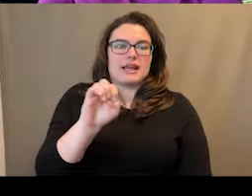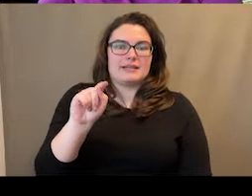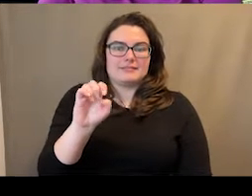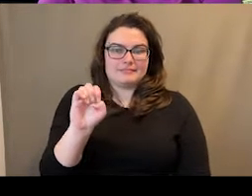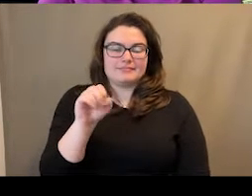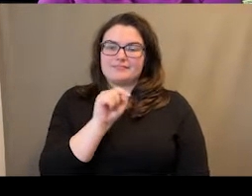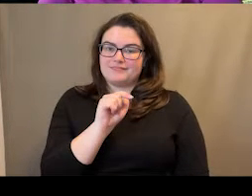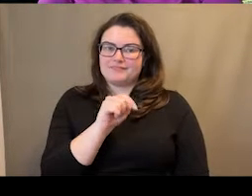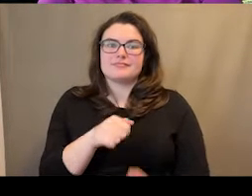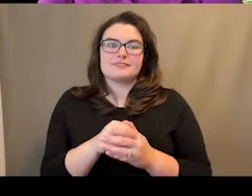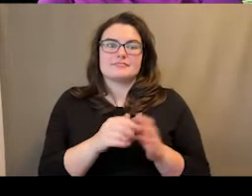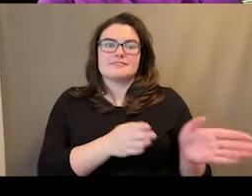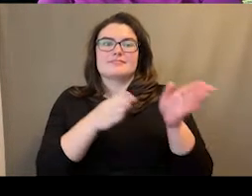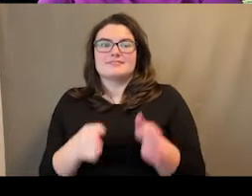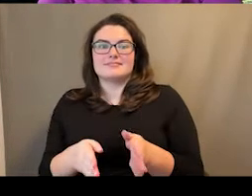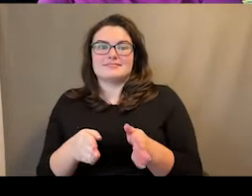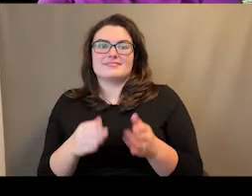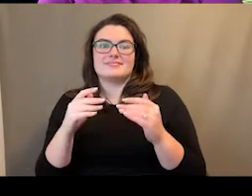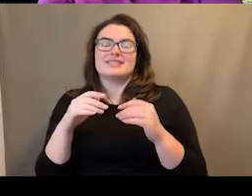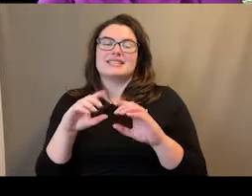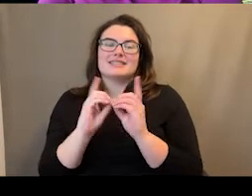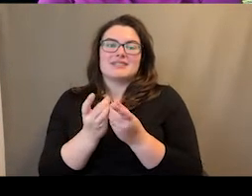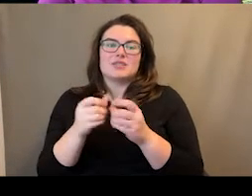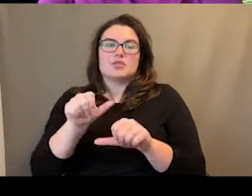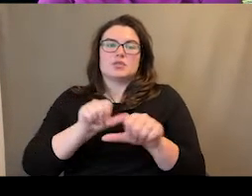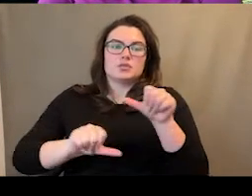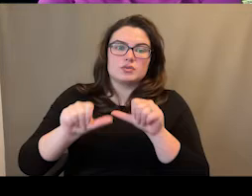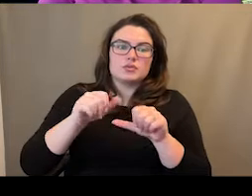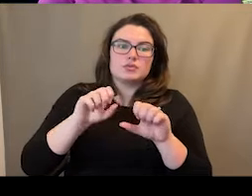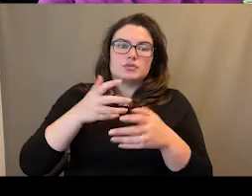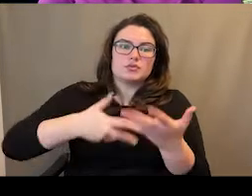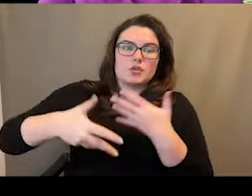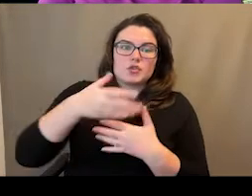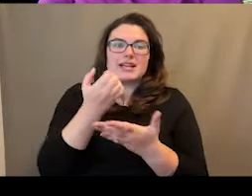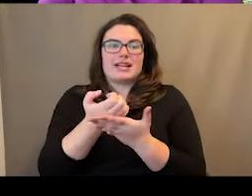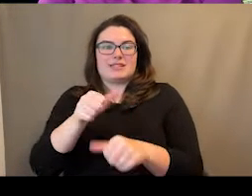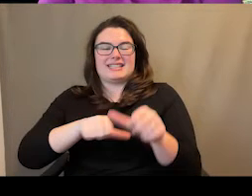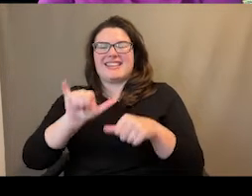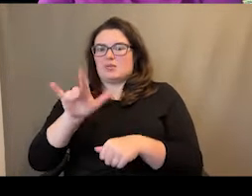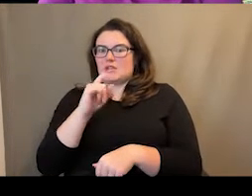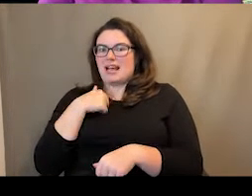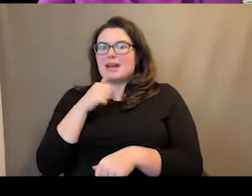In the Division of Social and Economic Sciences, where I'm located, our acting Division Director is